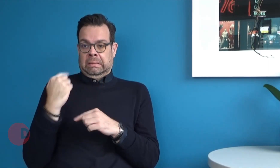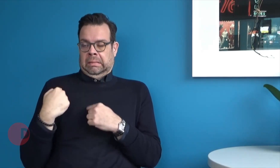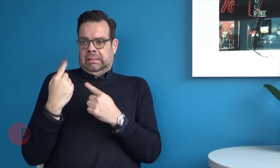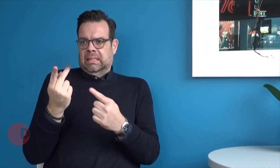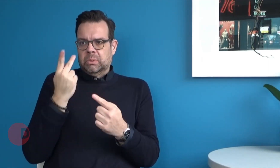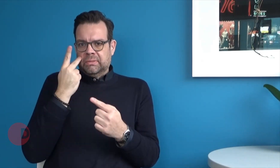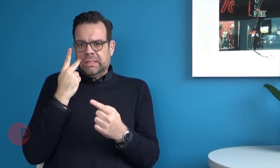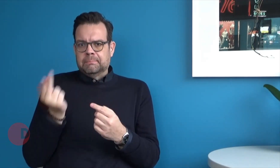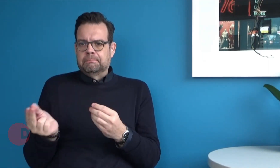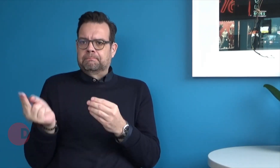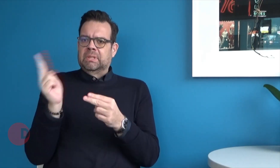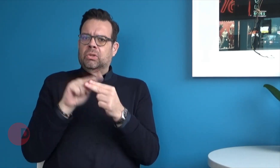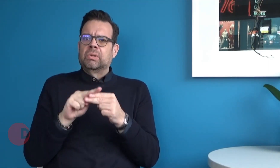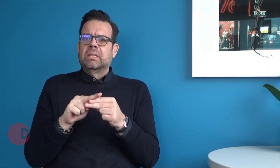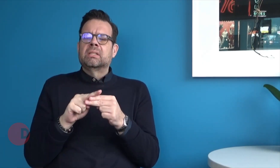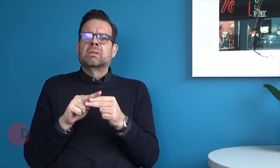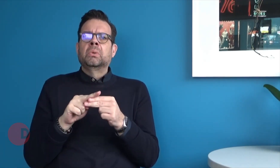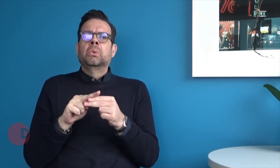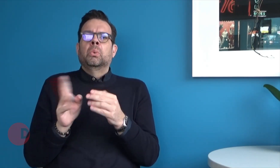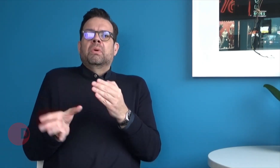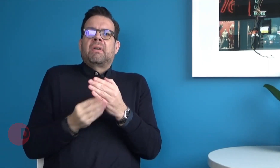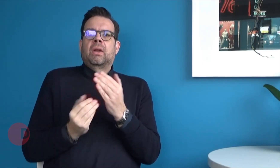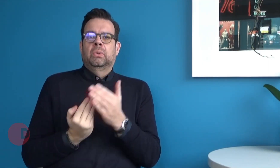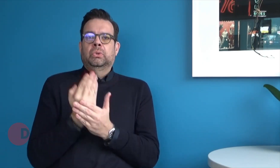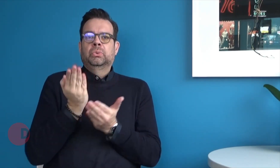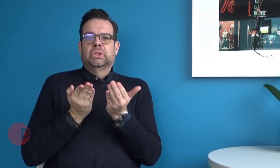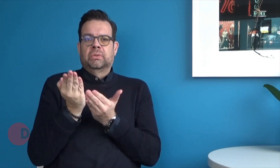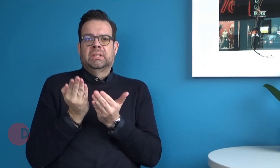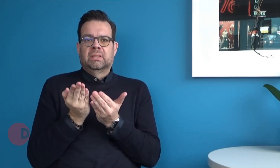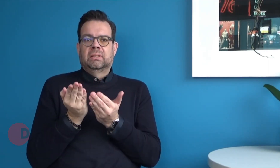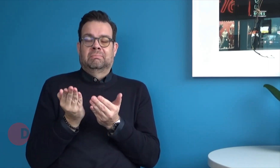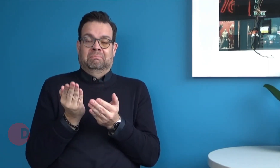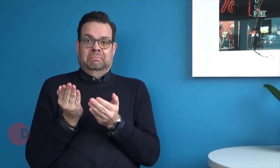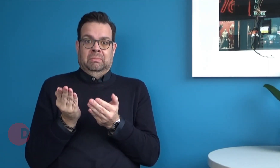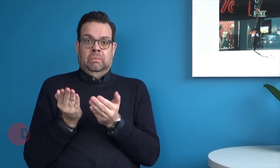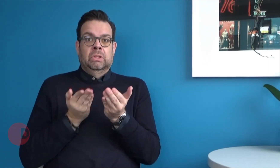we now provide translation services, captioning/CART services,